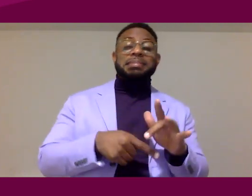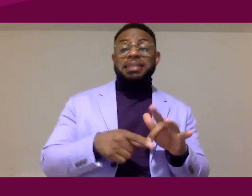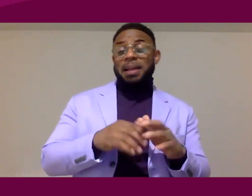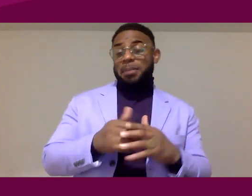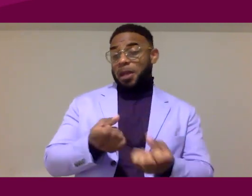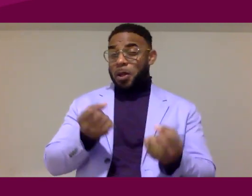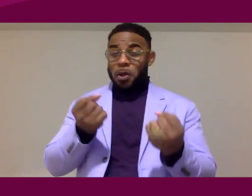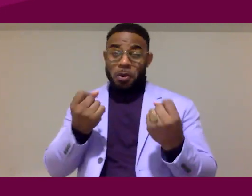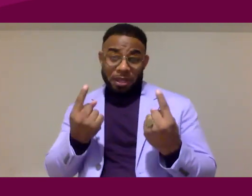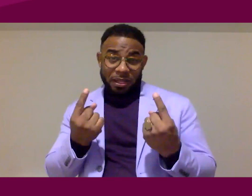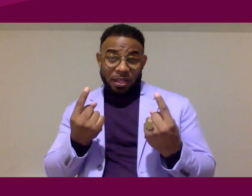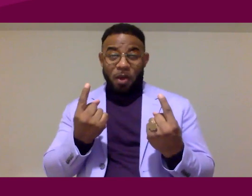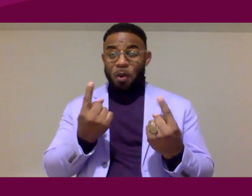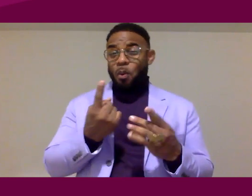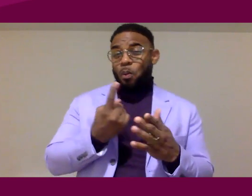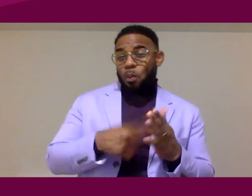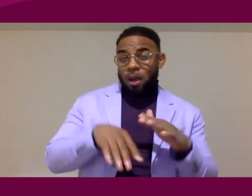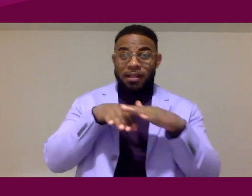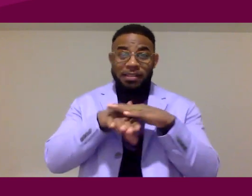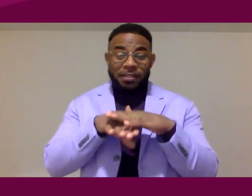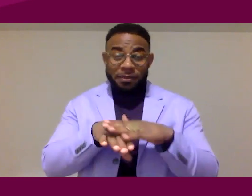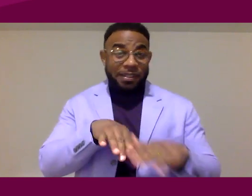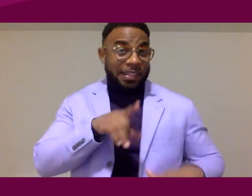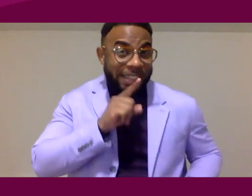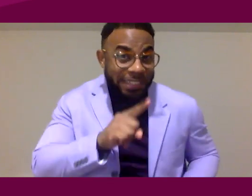understanding what accessibility is.